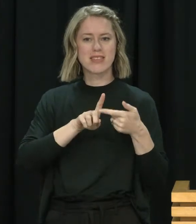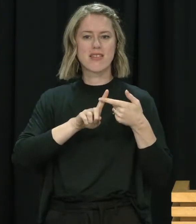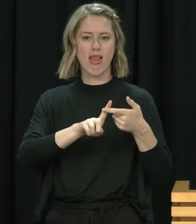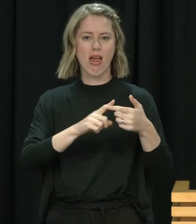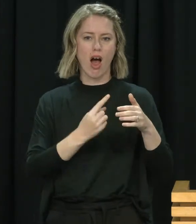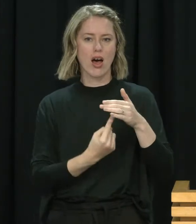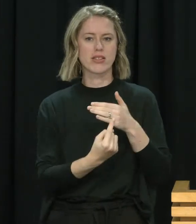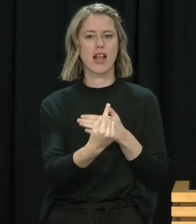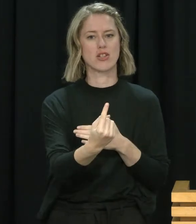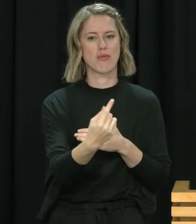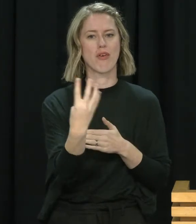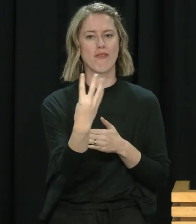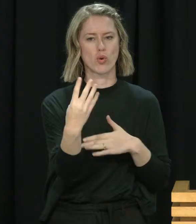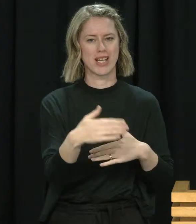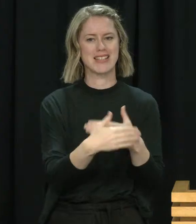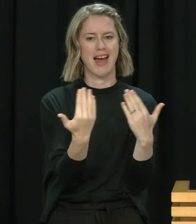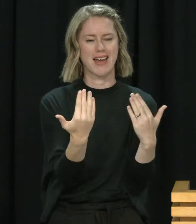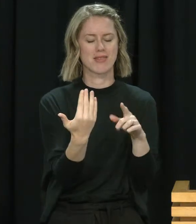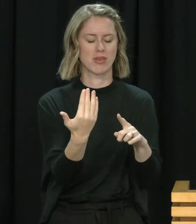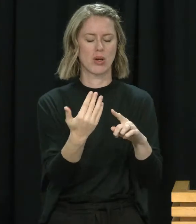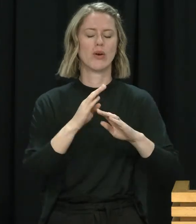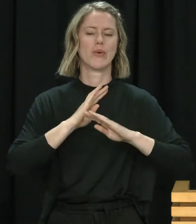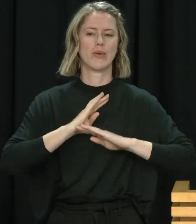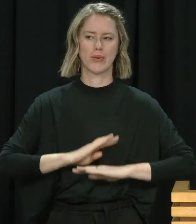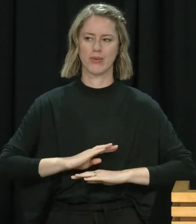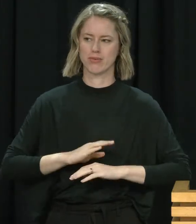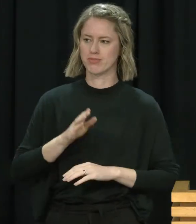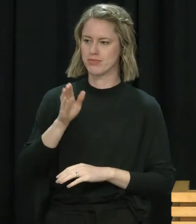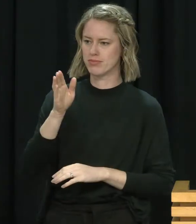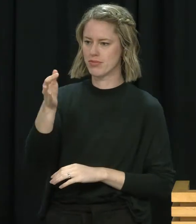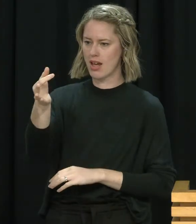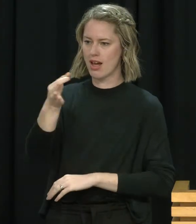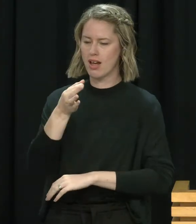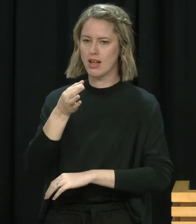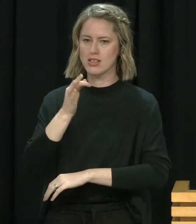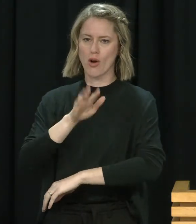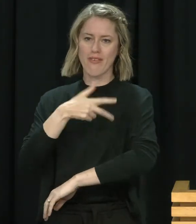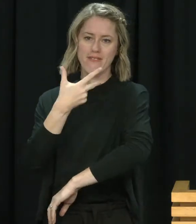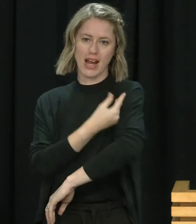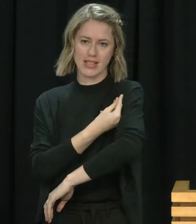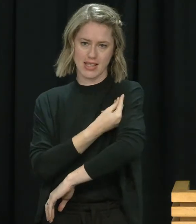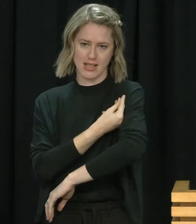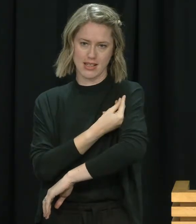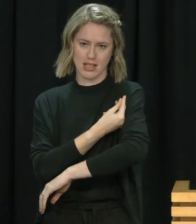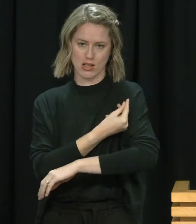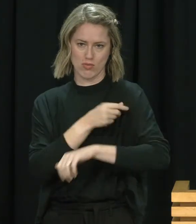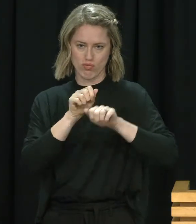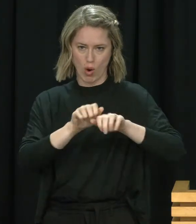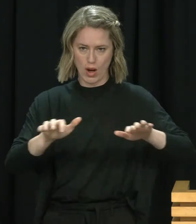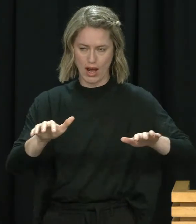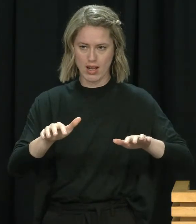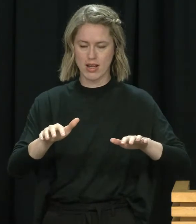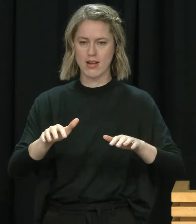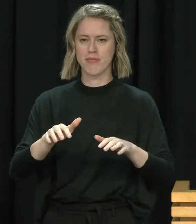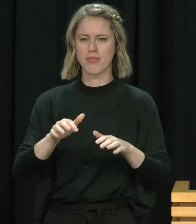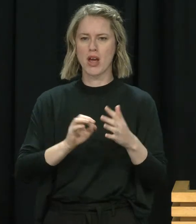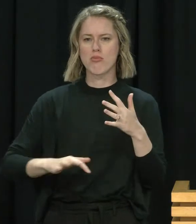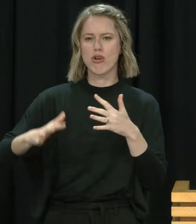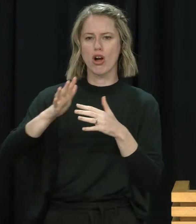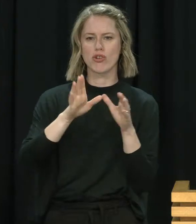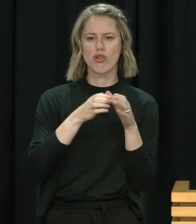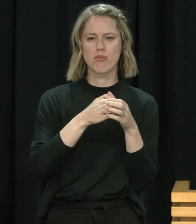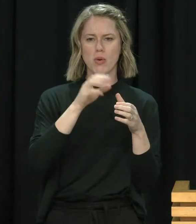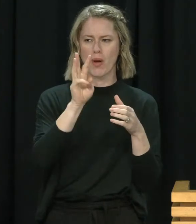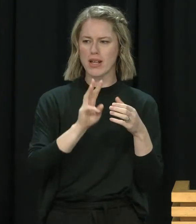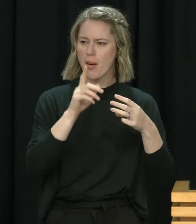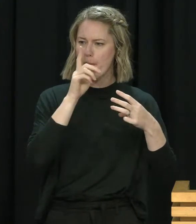deemed to be at potentially